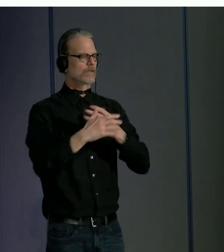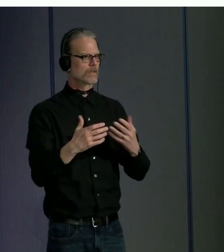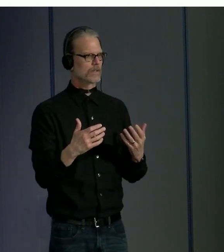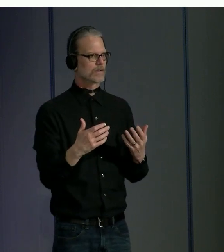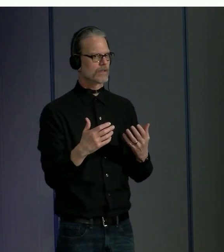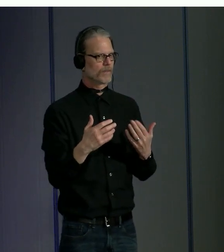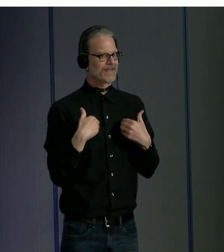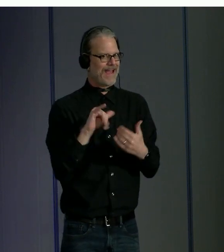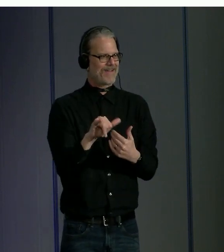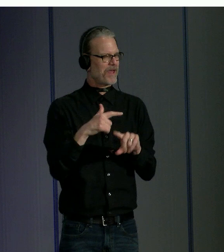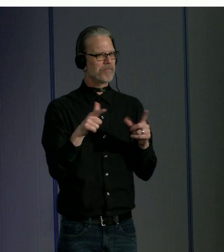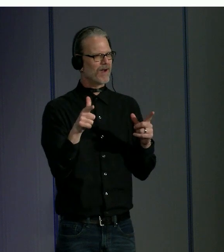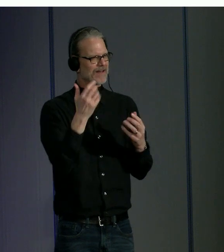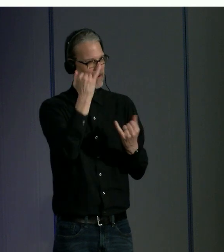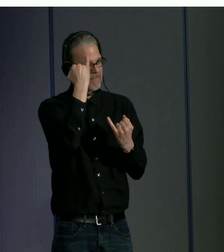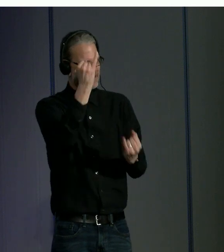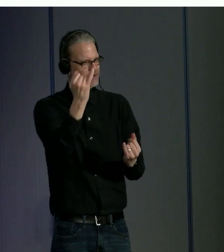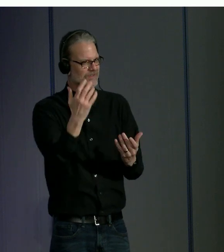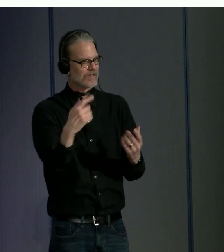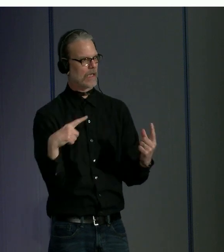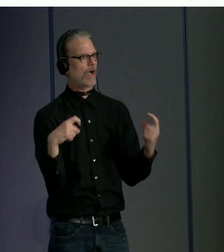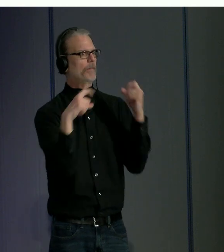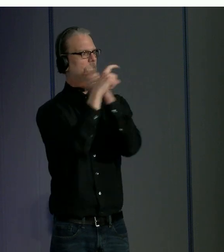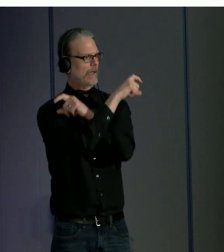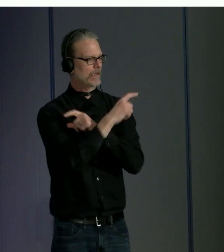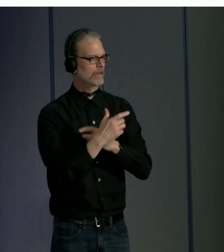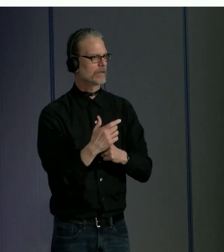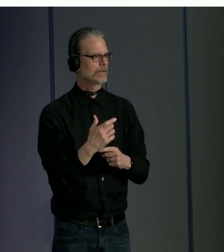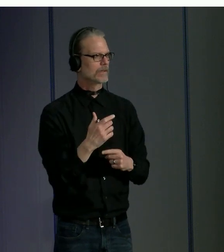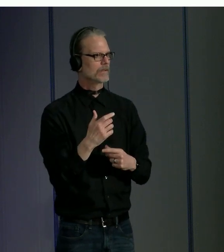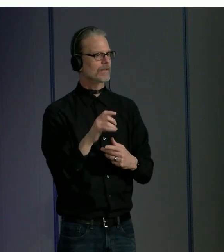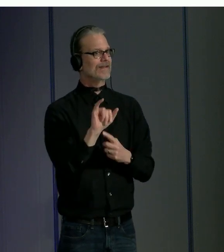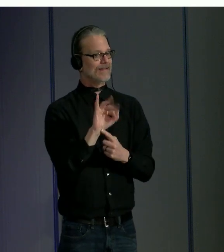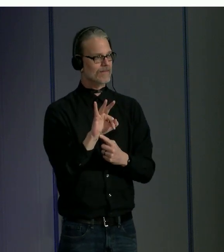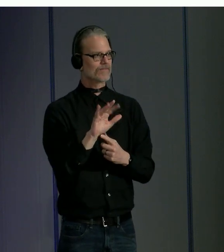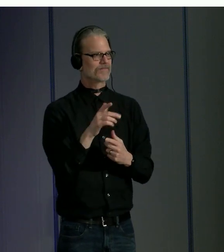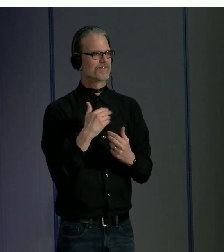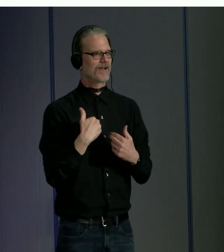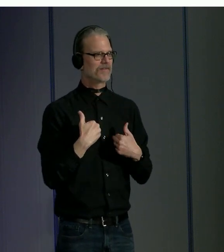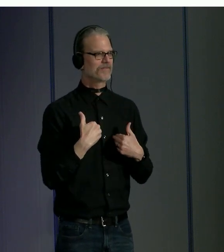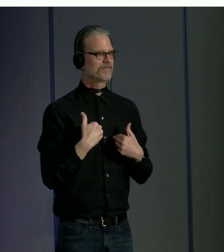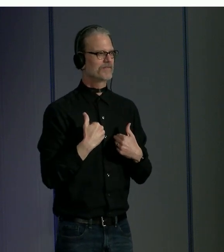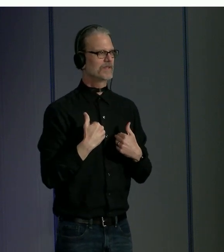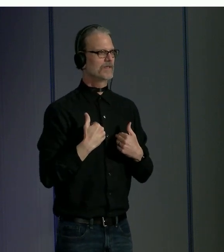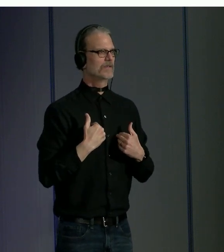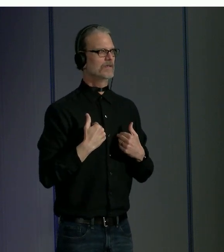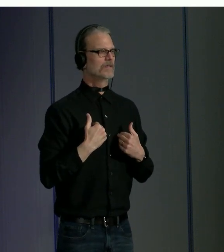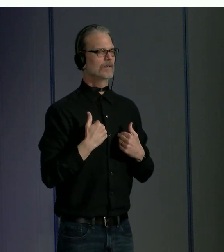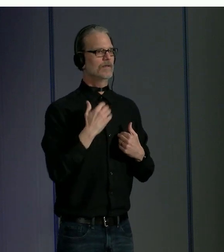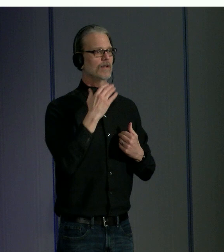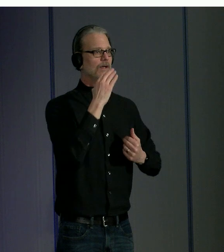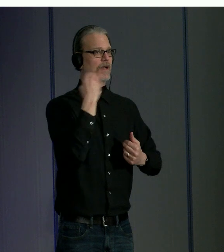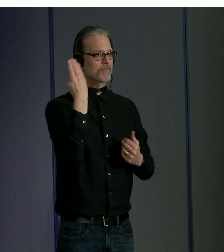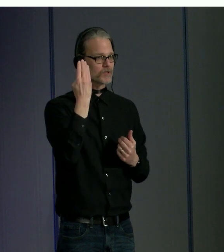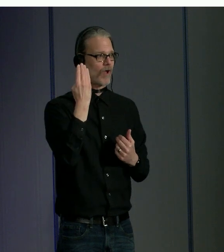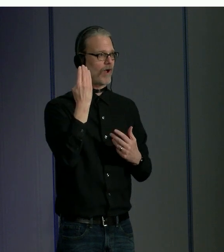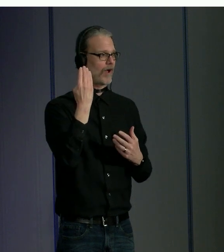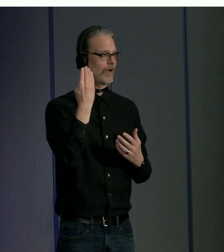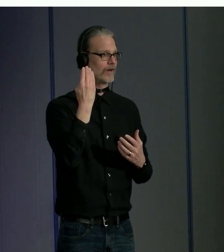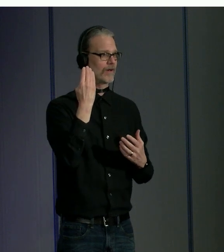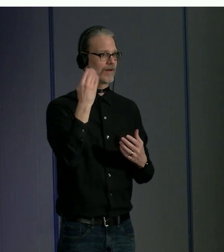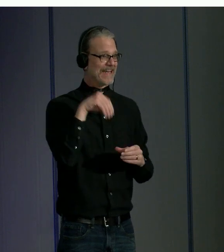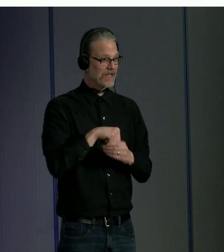But imagine how complicated that thing would be if you had Amazon packed into a single